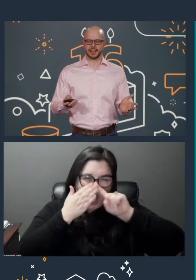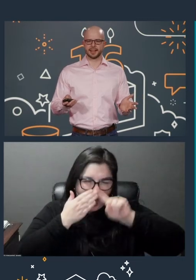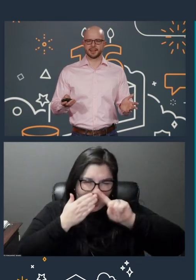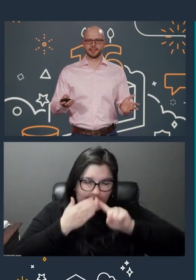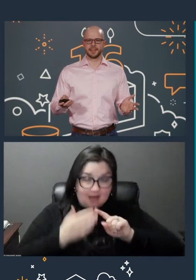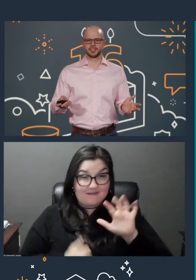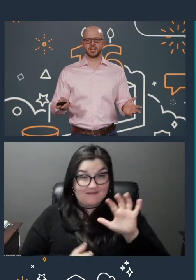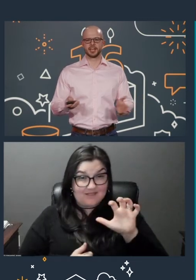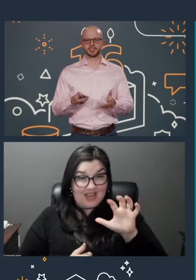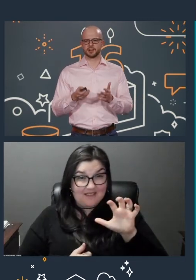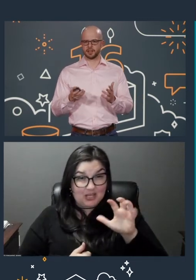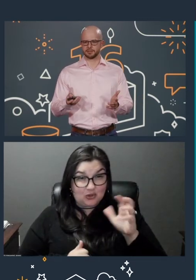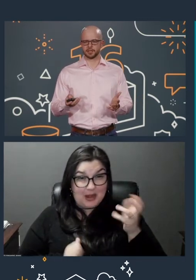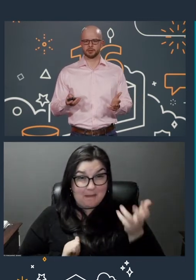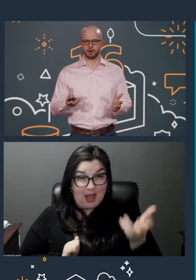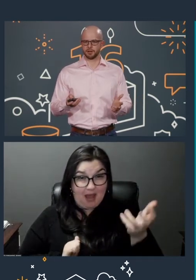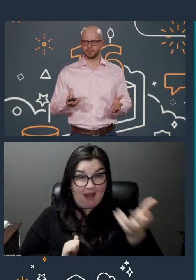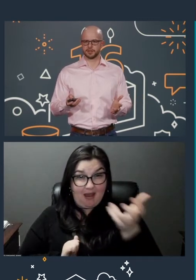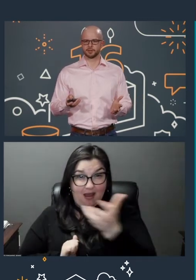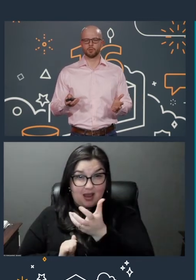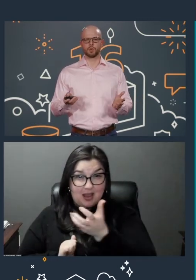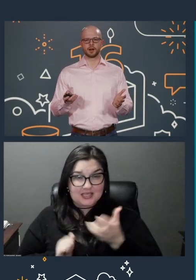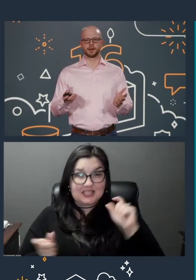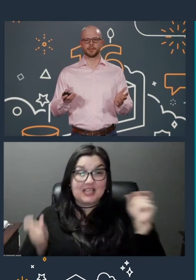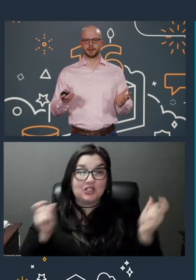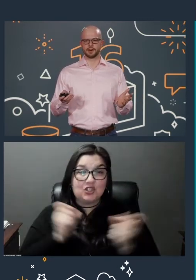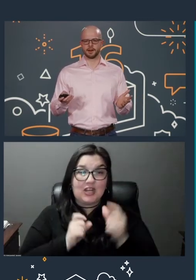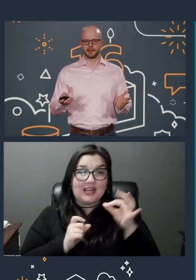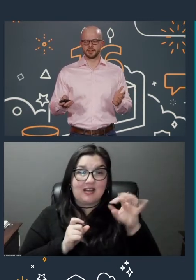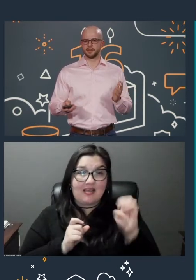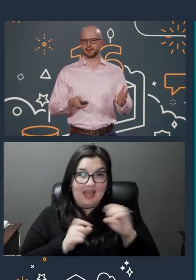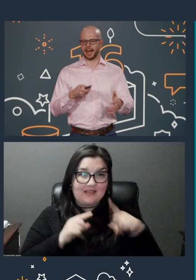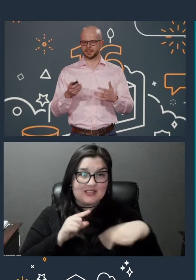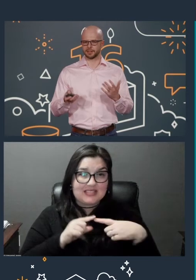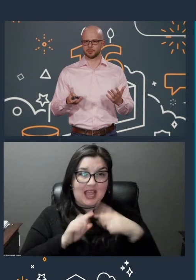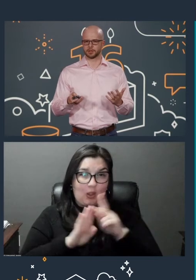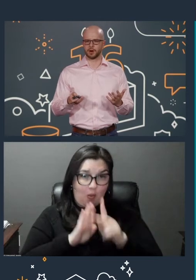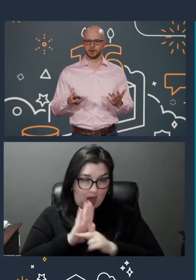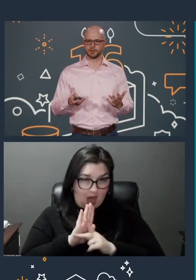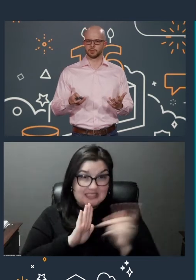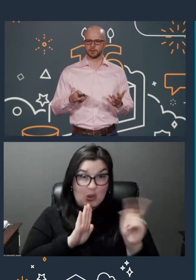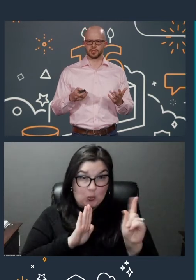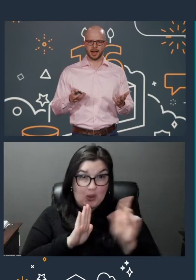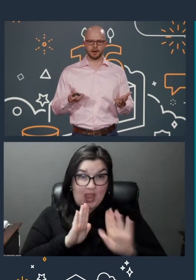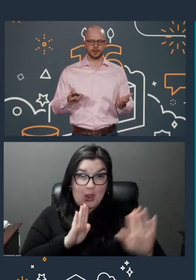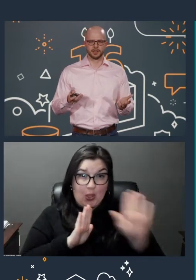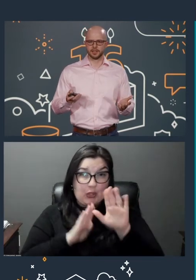and they changed their life cycle policies where their access requirements would allow